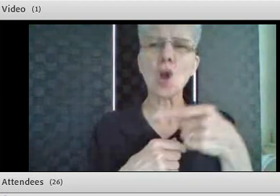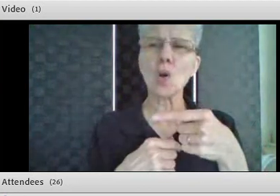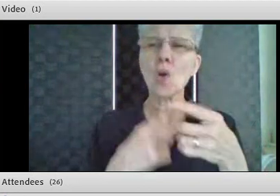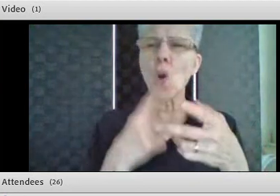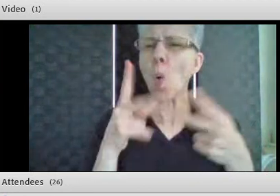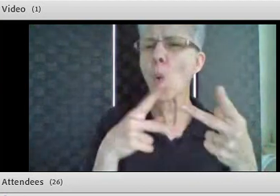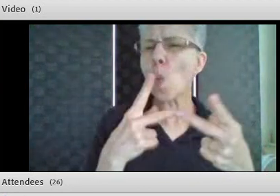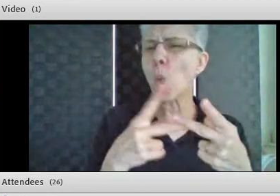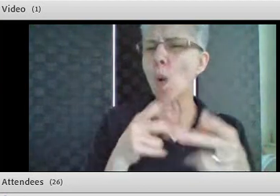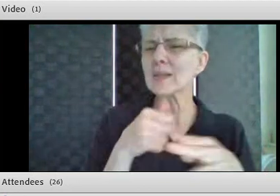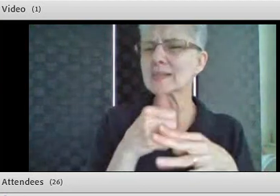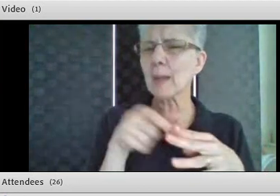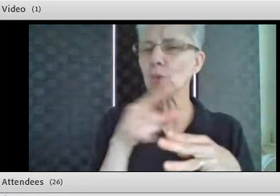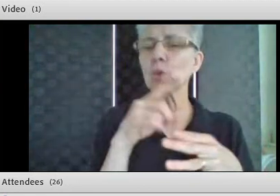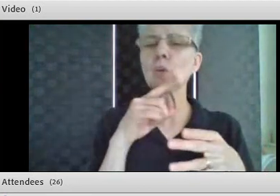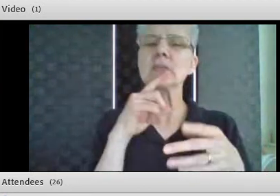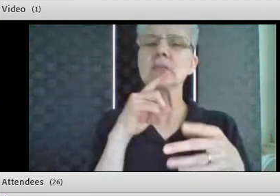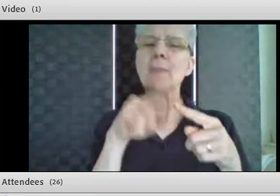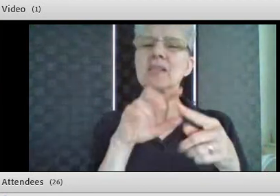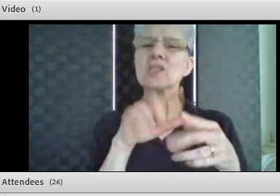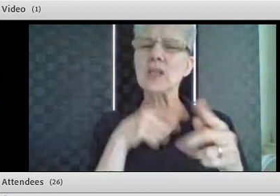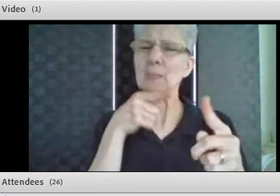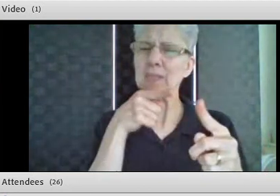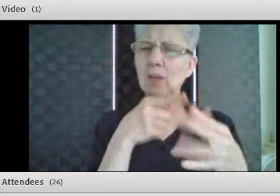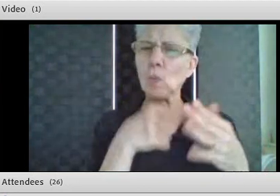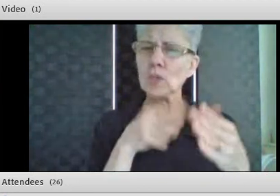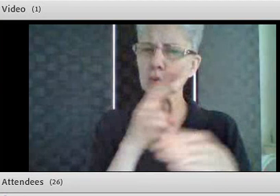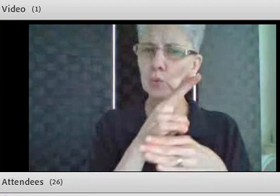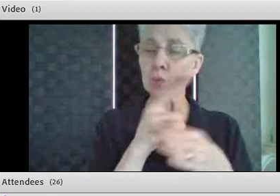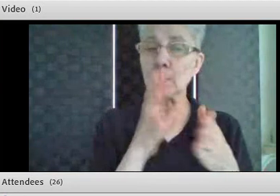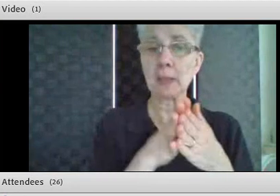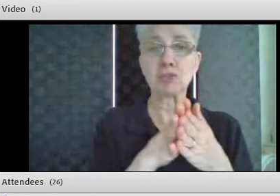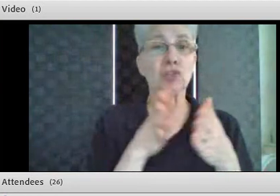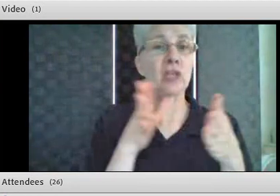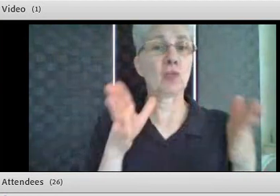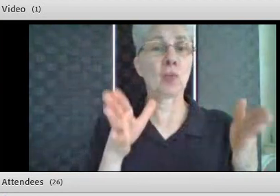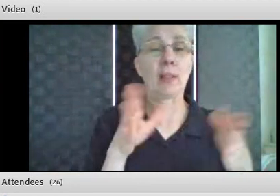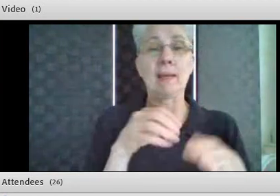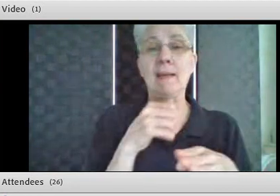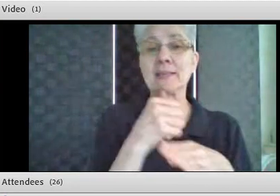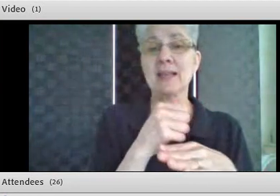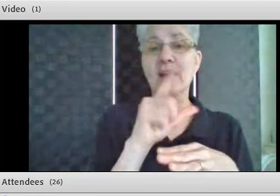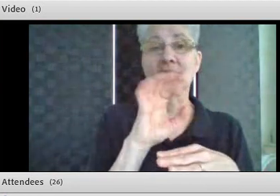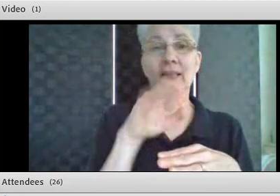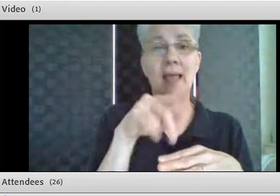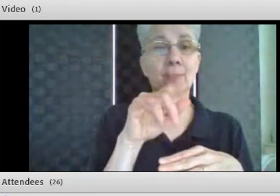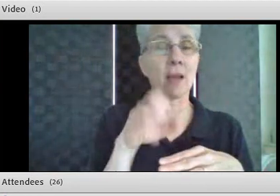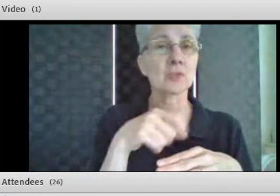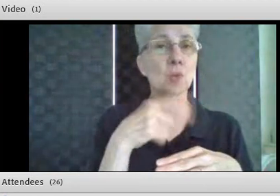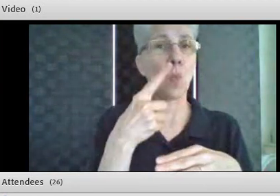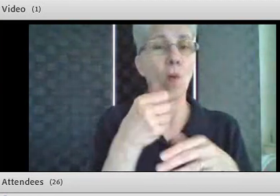and it comes with physical cards. Soundtrap is actually all of those, so in terms of what setup you'll need,